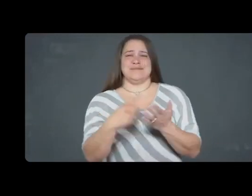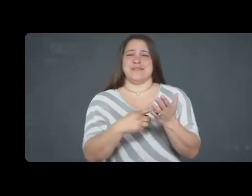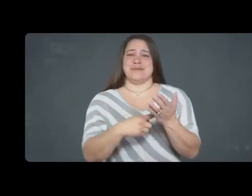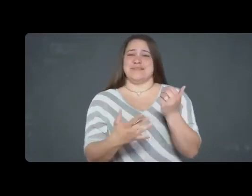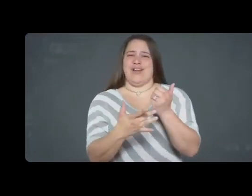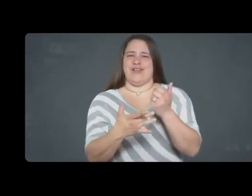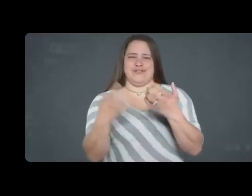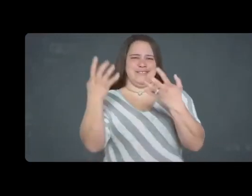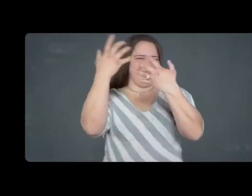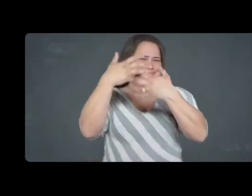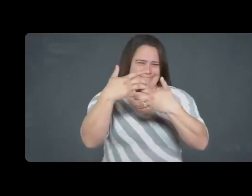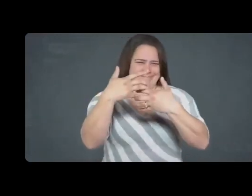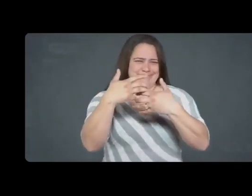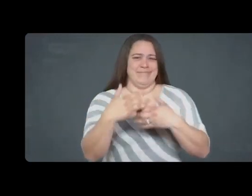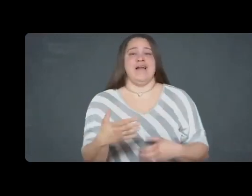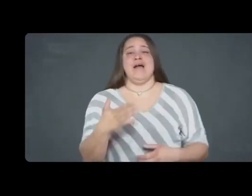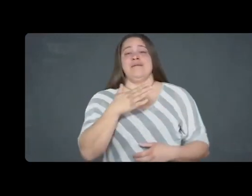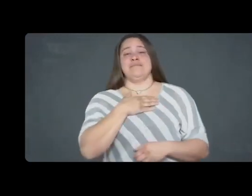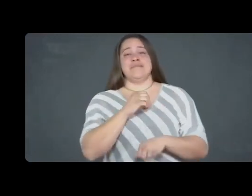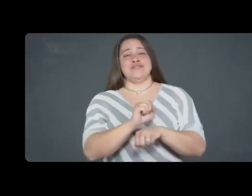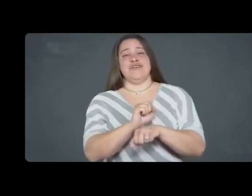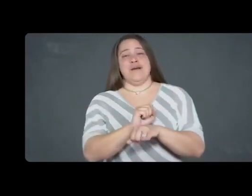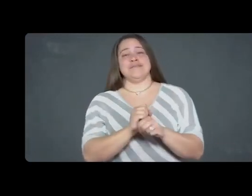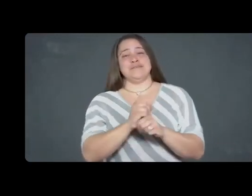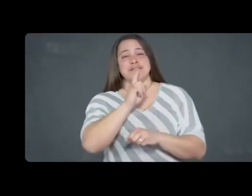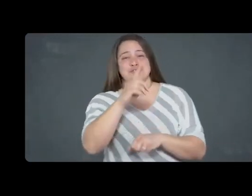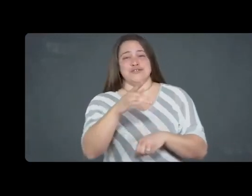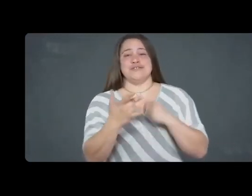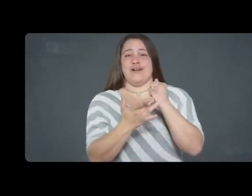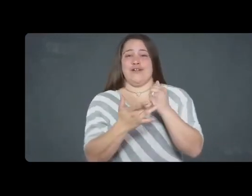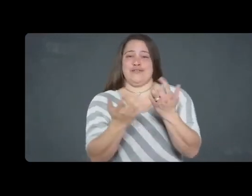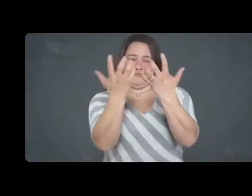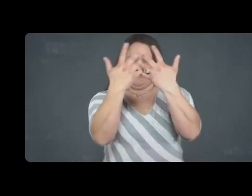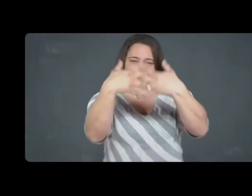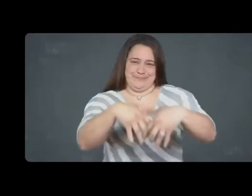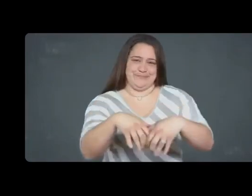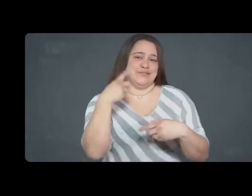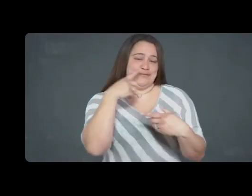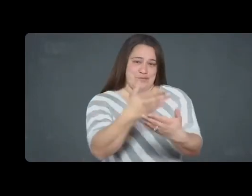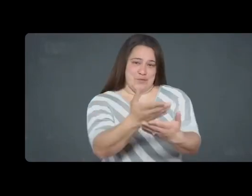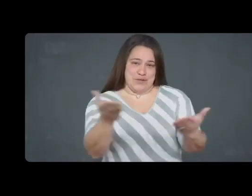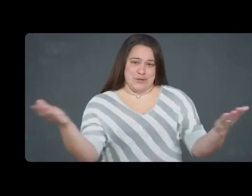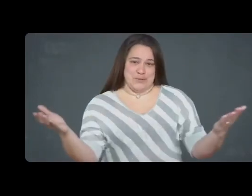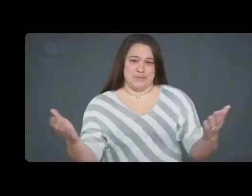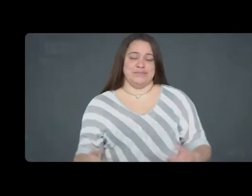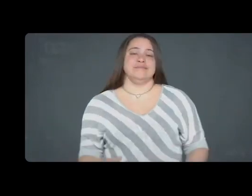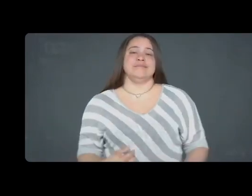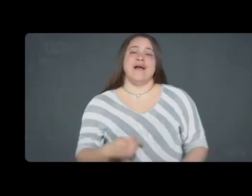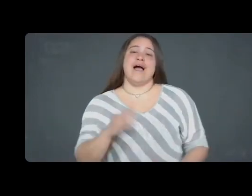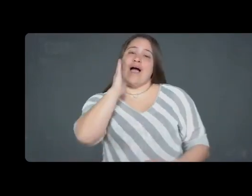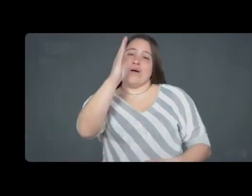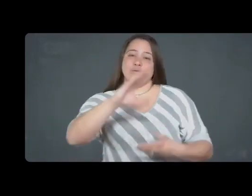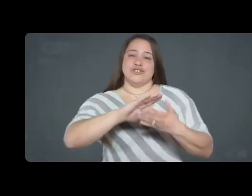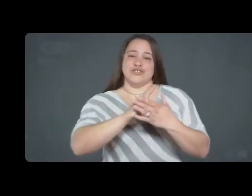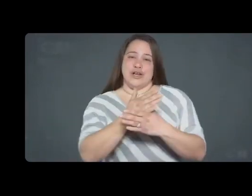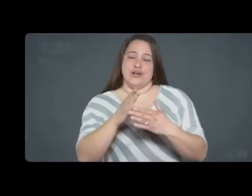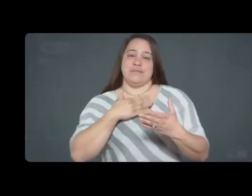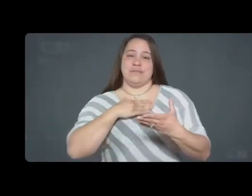There are real world problems today such as technology not working. My job is to make sure that all different types of technology work together smoothly